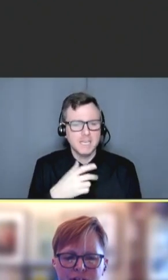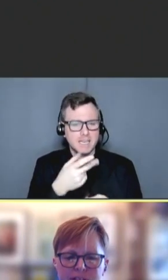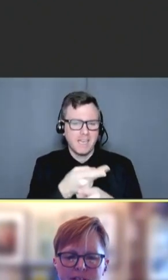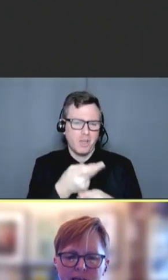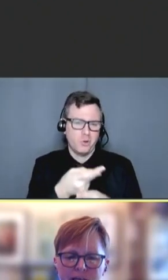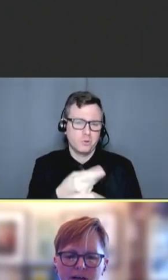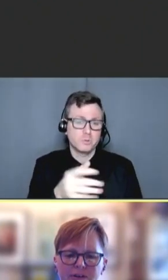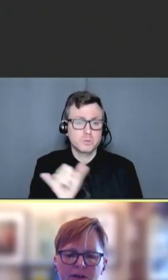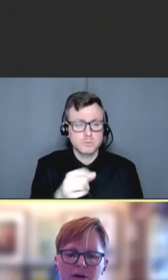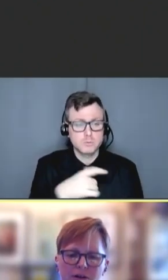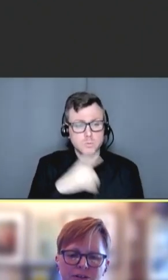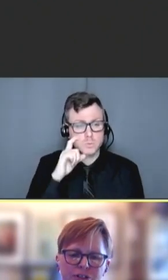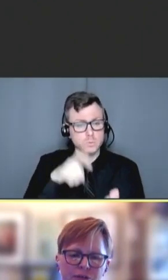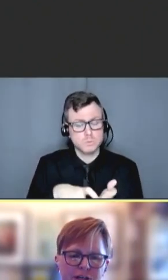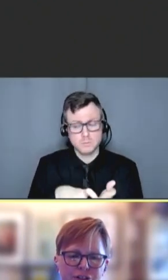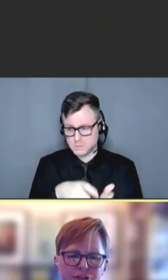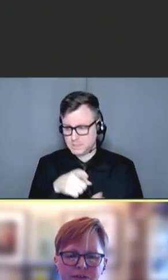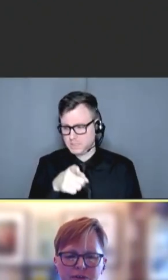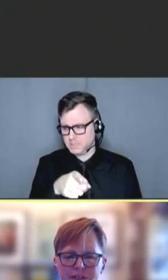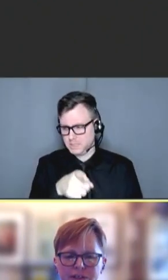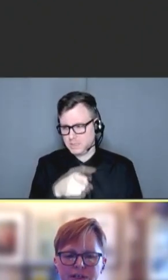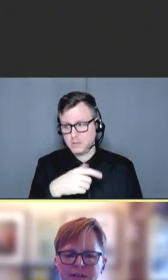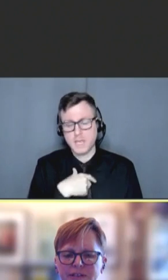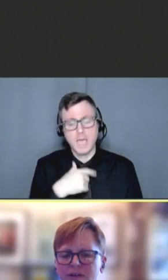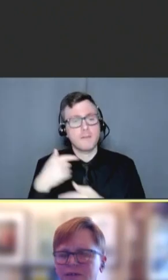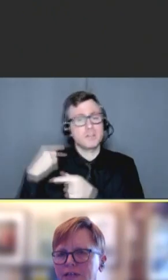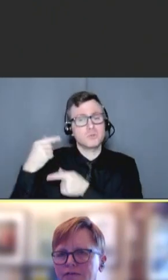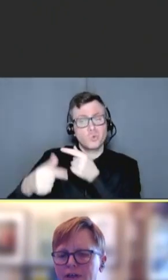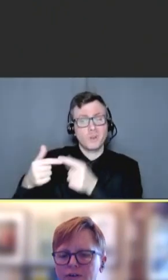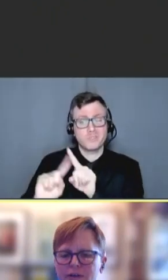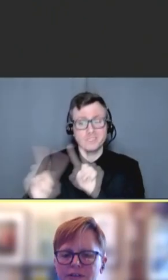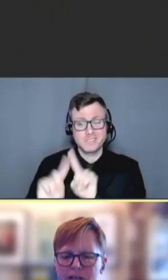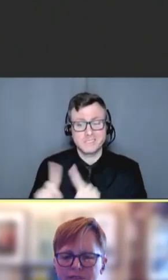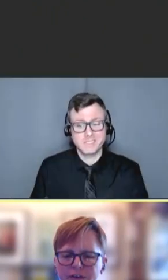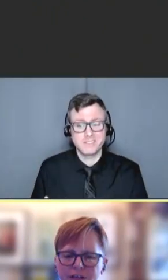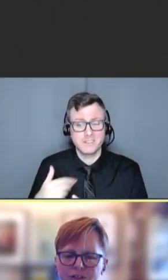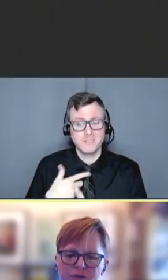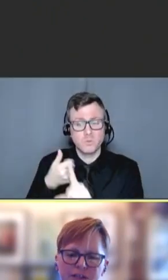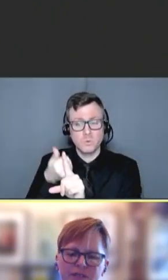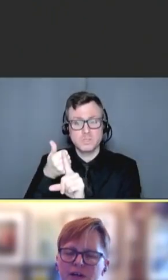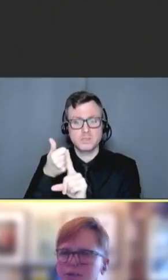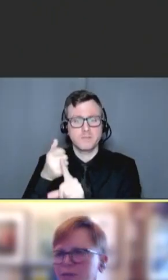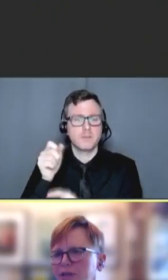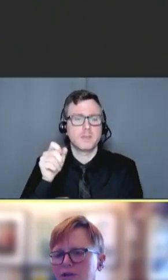As you can see here, there are generational differences in the self-identification rates of